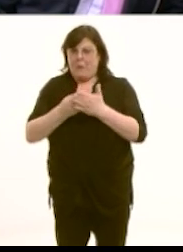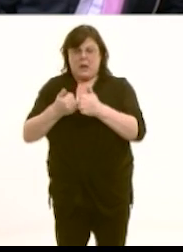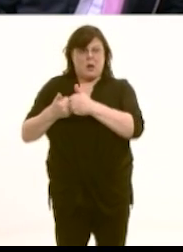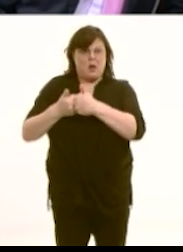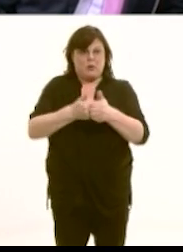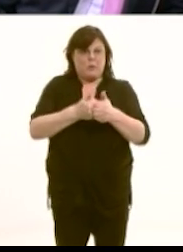Thatís vital.